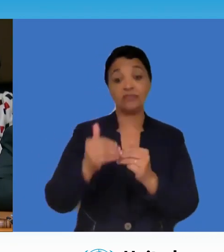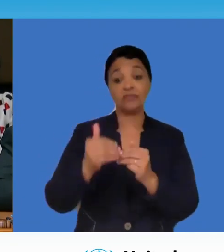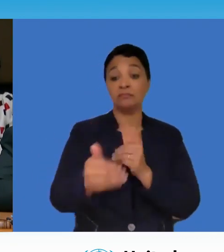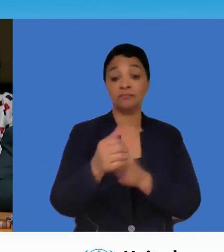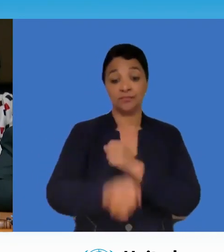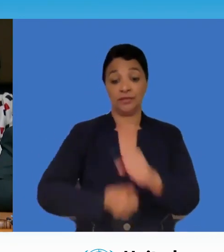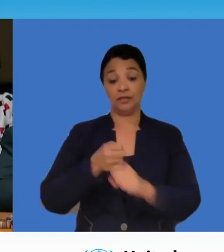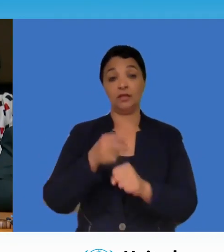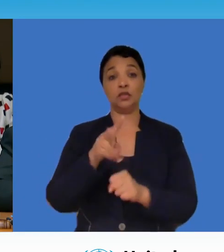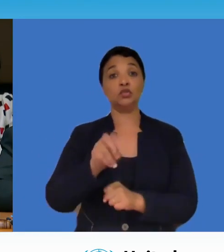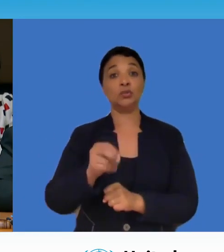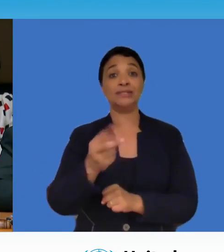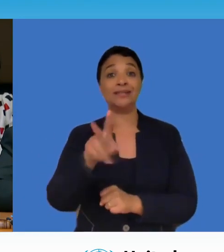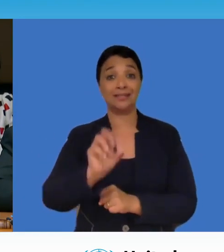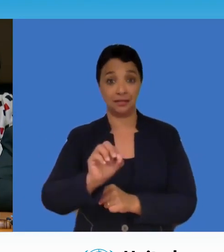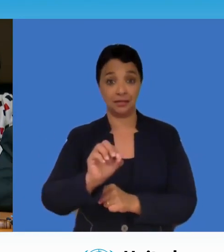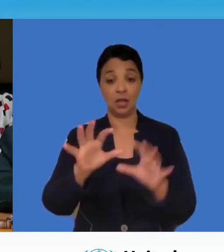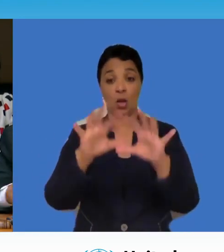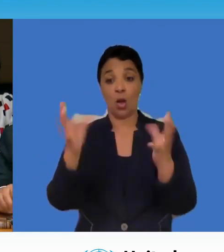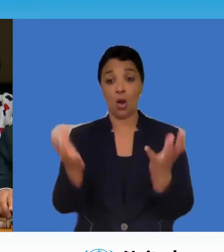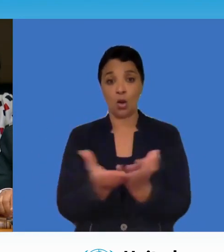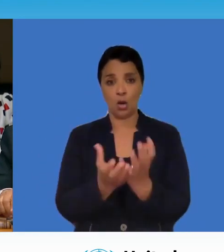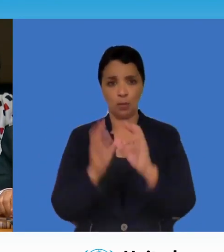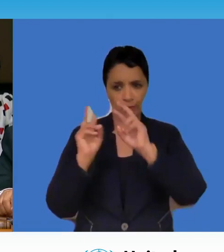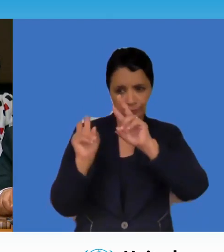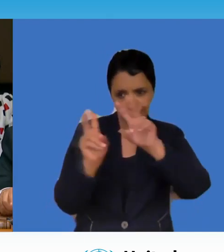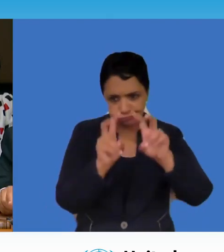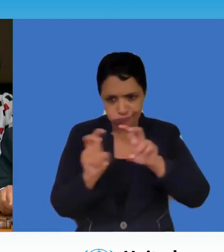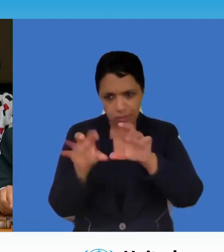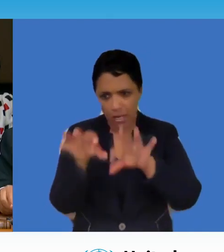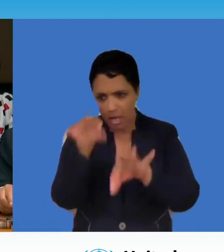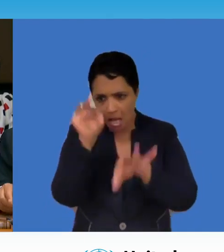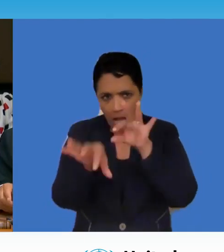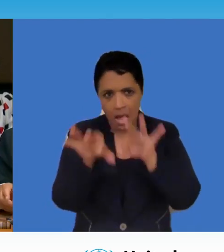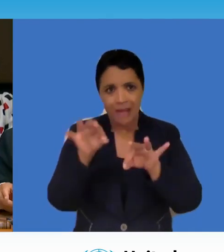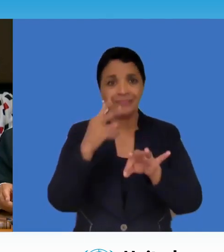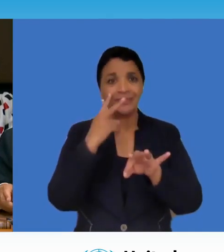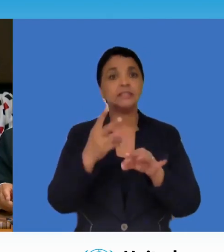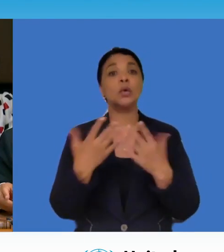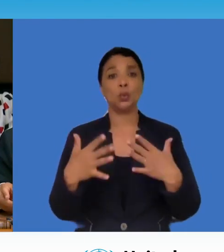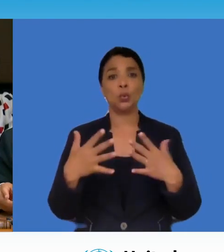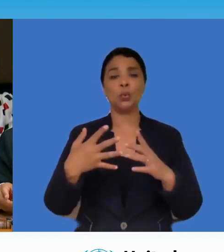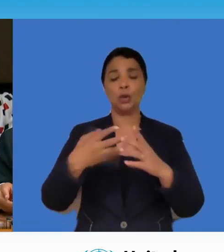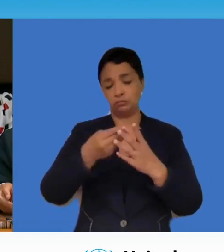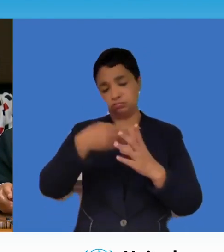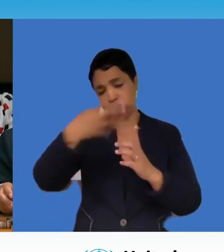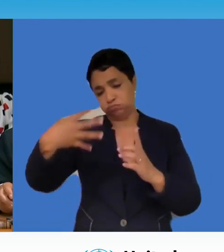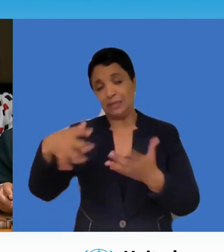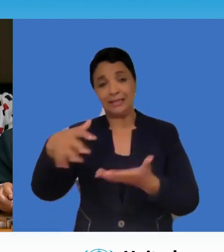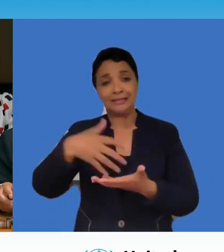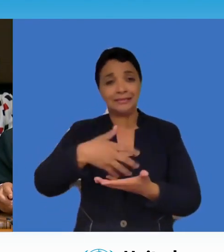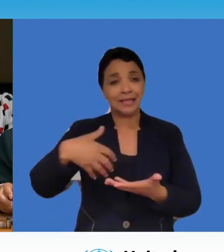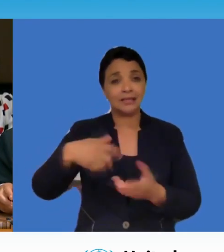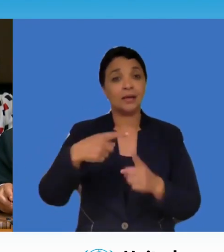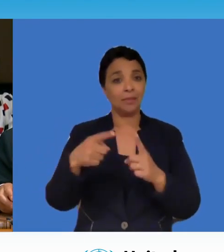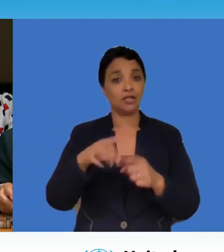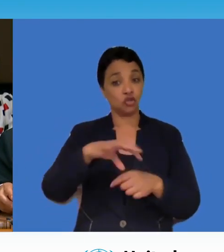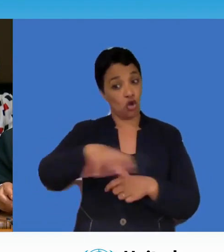and targets by 2030 the global analysis is based on an unprecedented quantity of data including